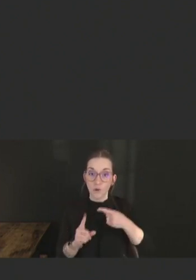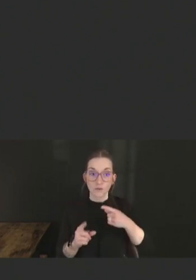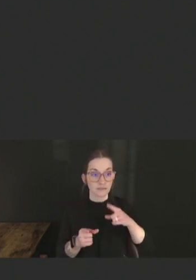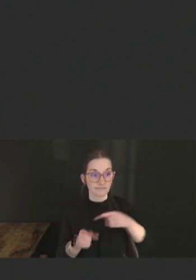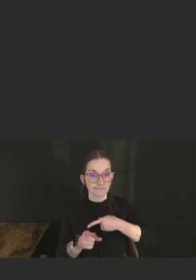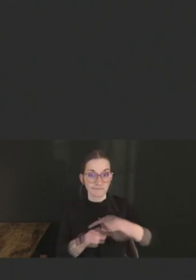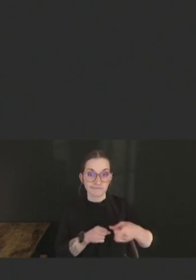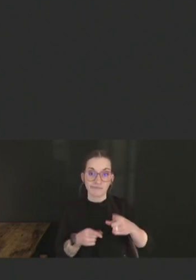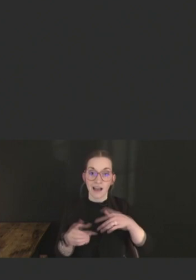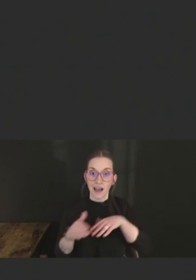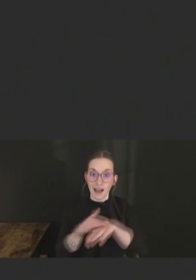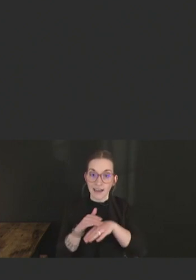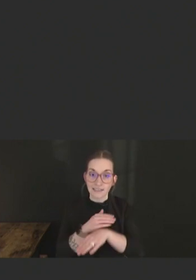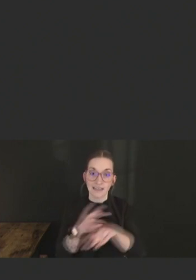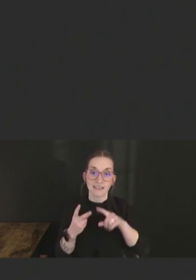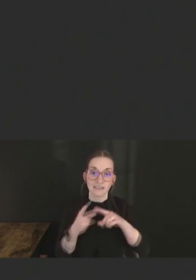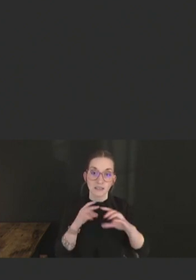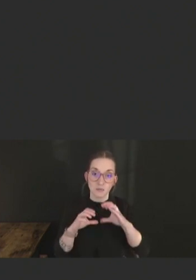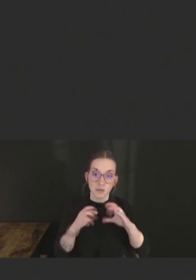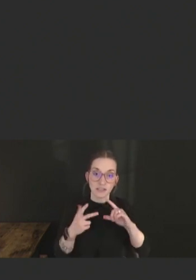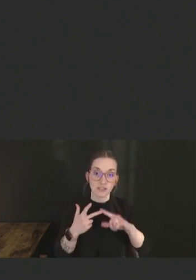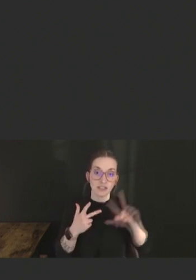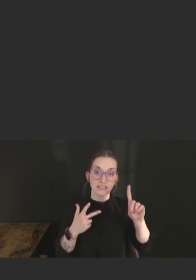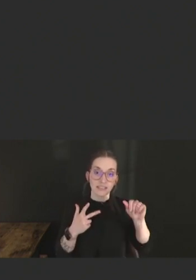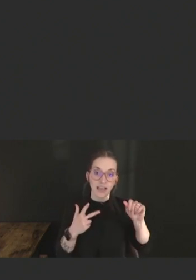and policy.